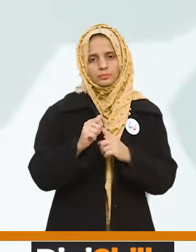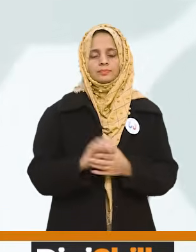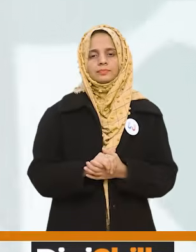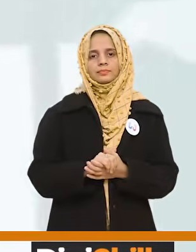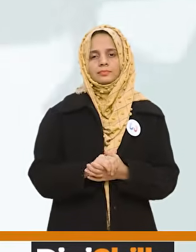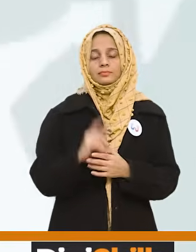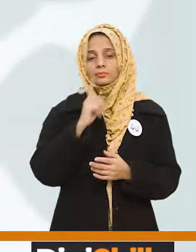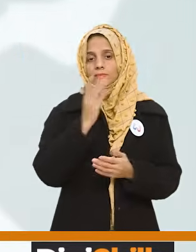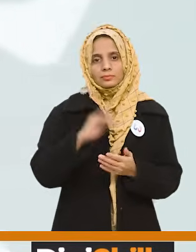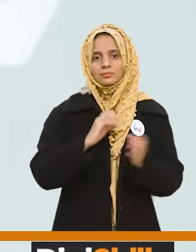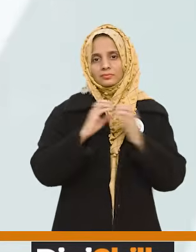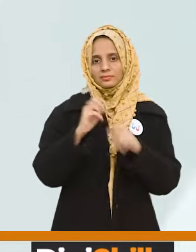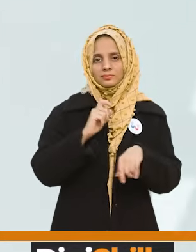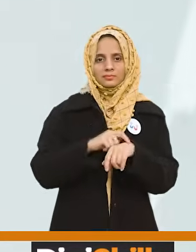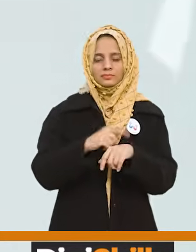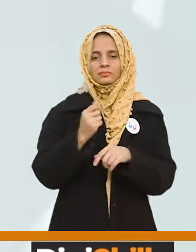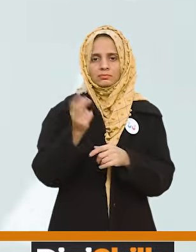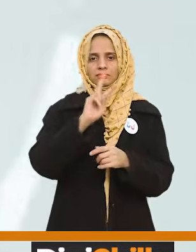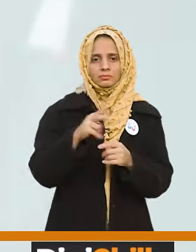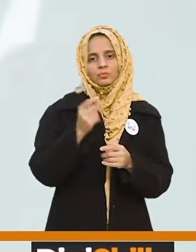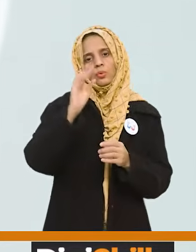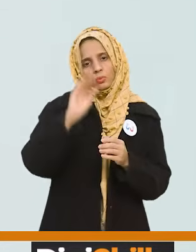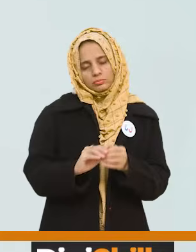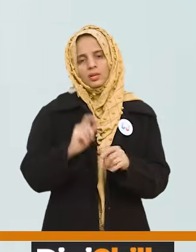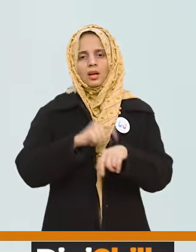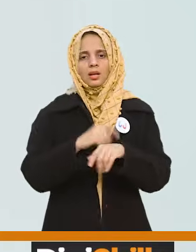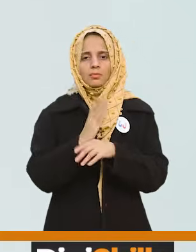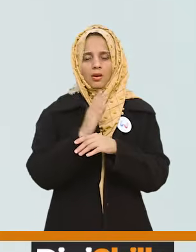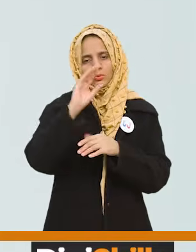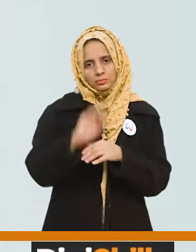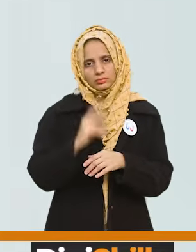Because it is possible that there would have arisen some difference in the price and the timeline.